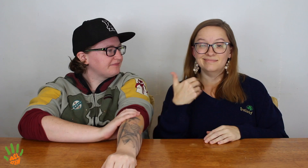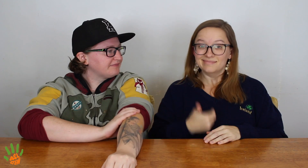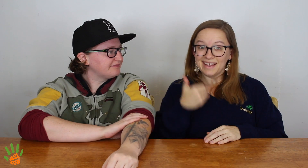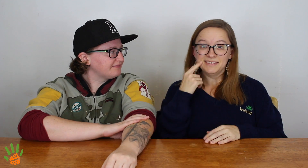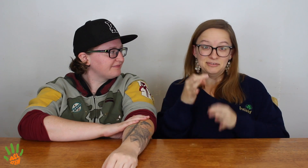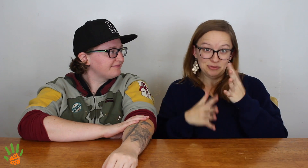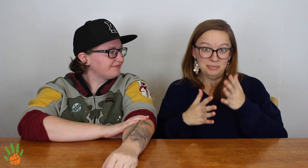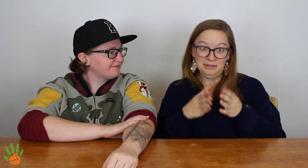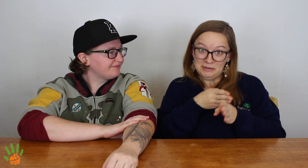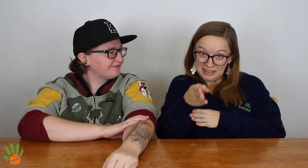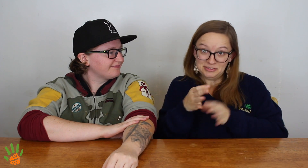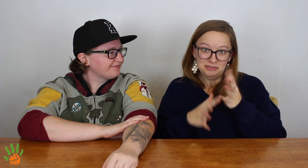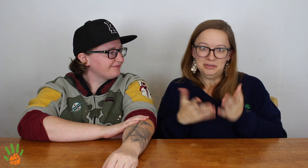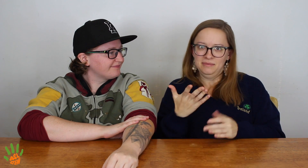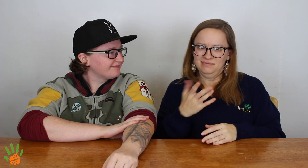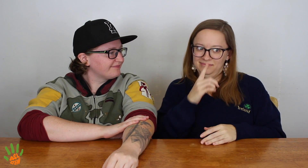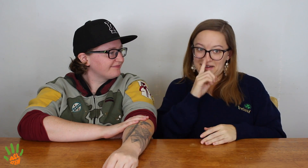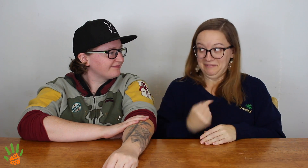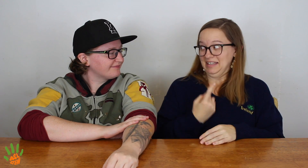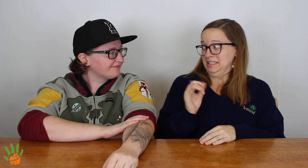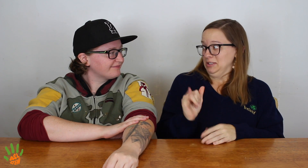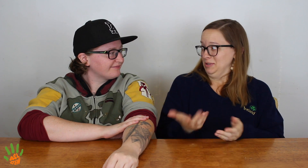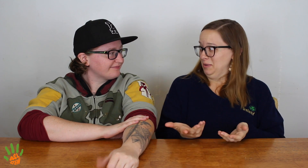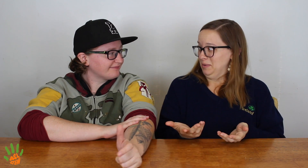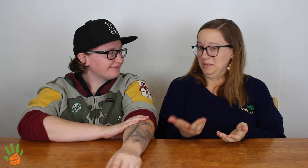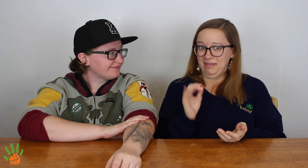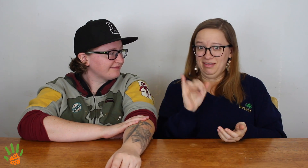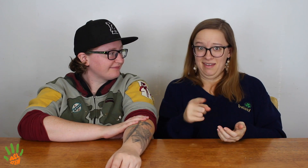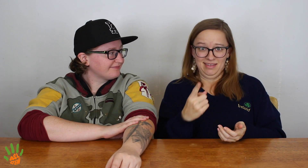[JI] Yeah, as an interpreter, a professional interpreter I was offended too!